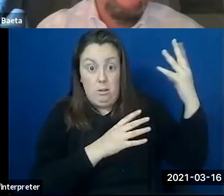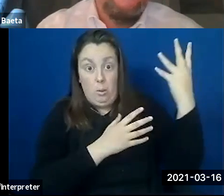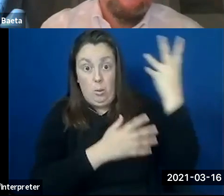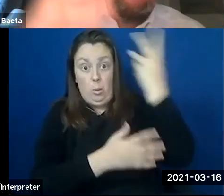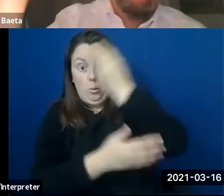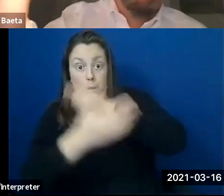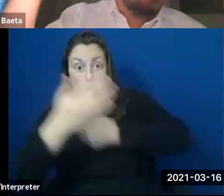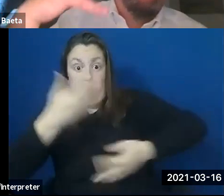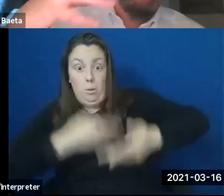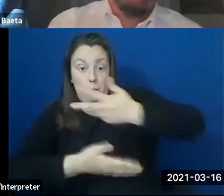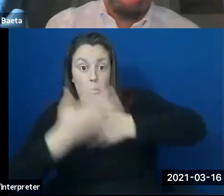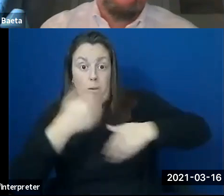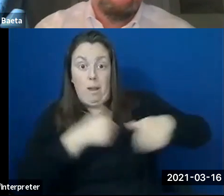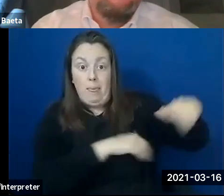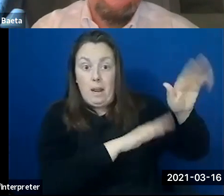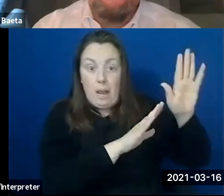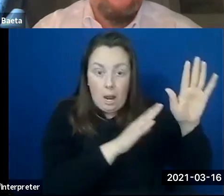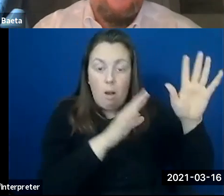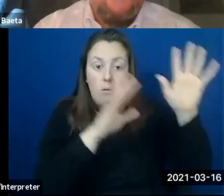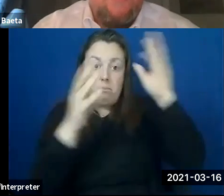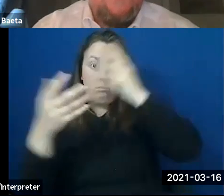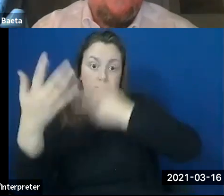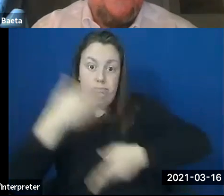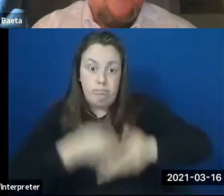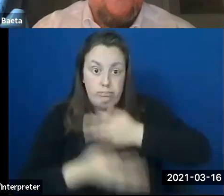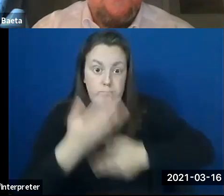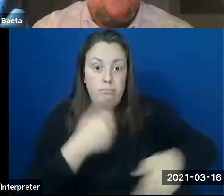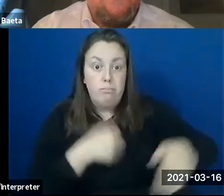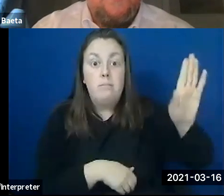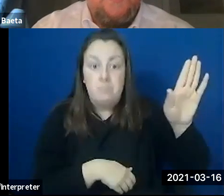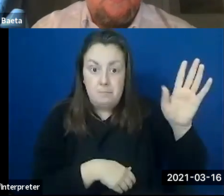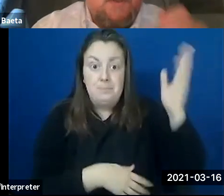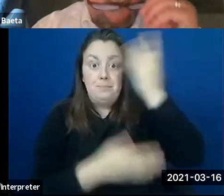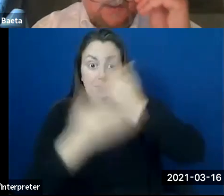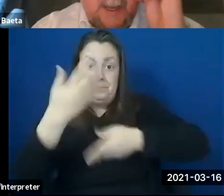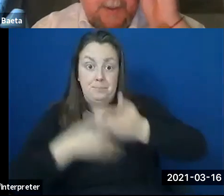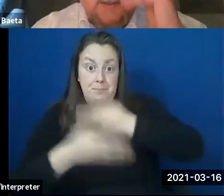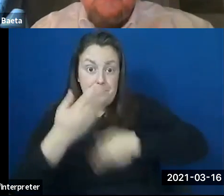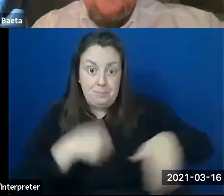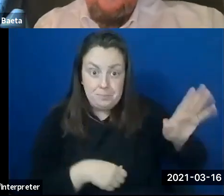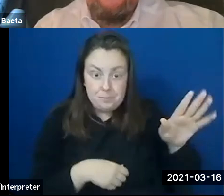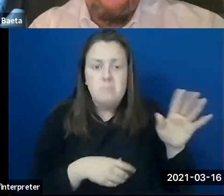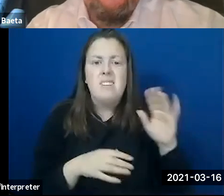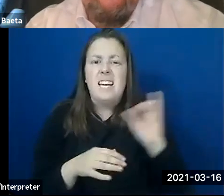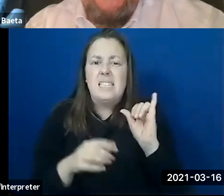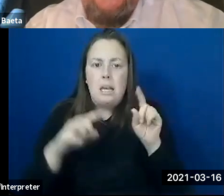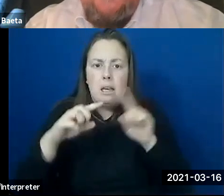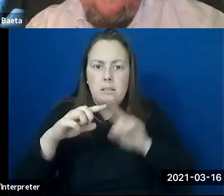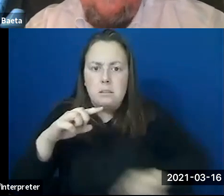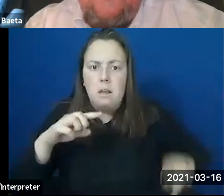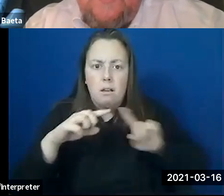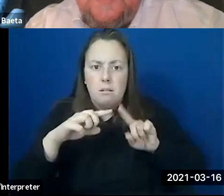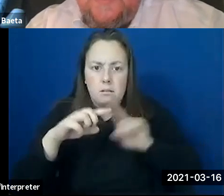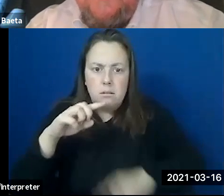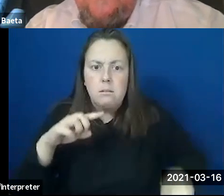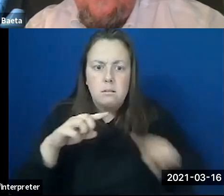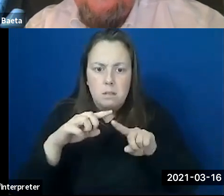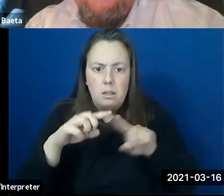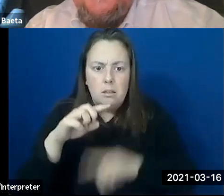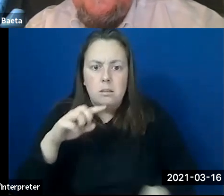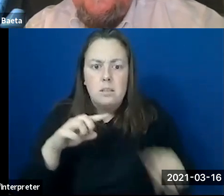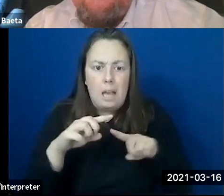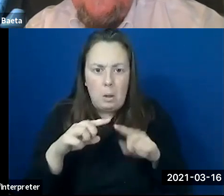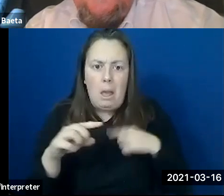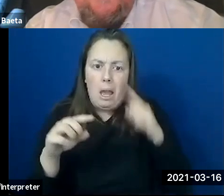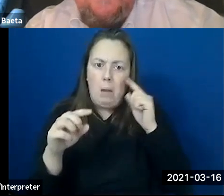Joseph Baeta: So the Air Quality with open windows actually doesn't hurt it at all, it only helps it so we're we're happy to make sure those windows are open to see the third floor to yell being warm in May and June.